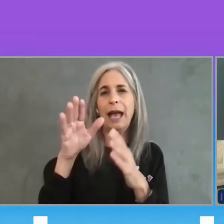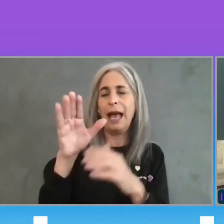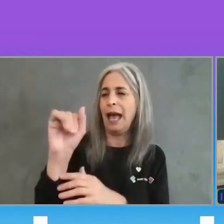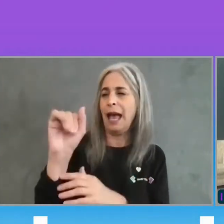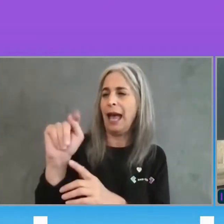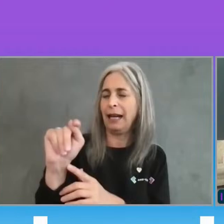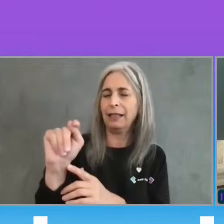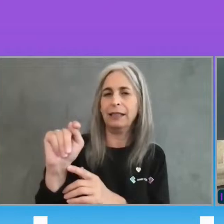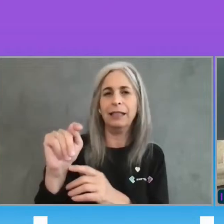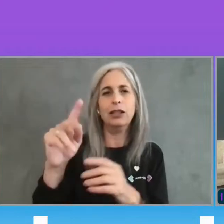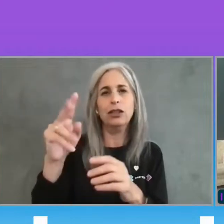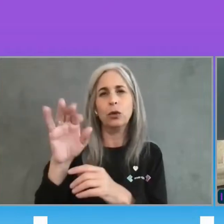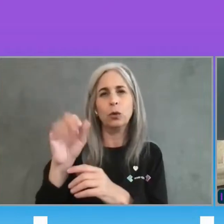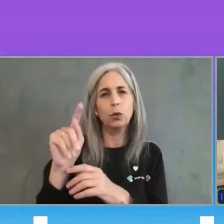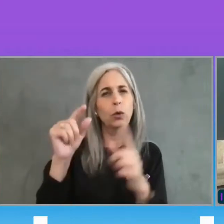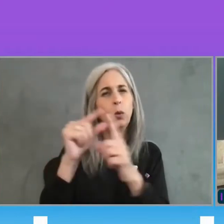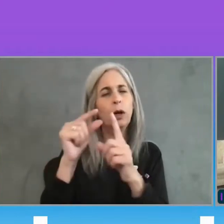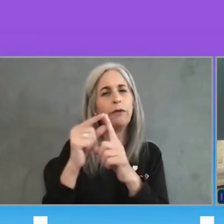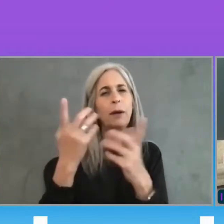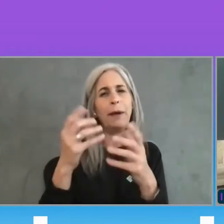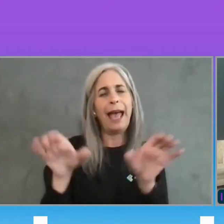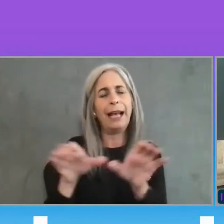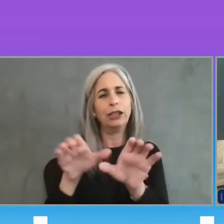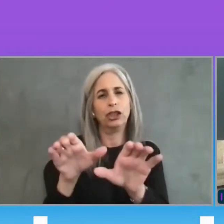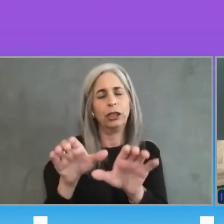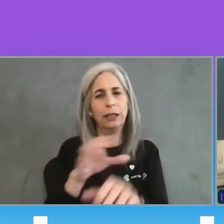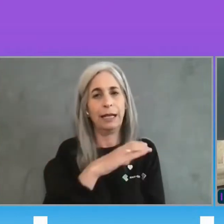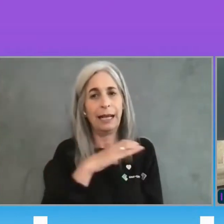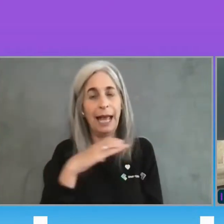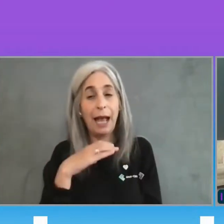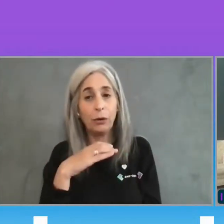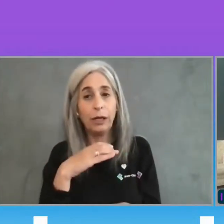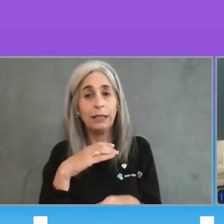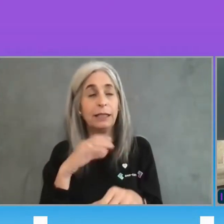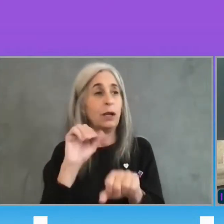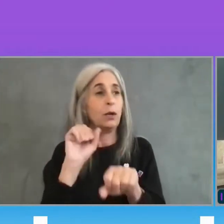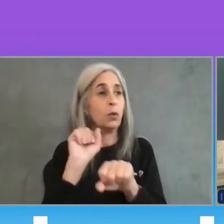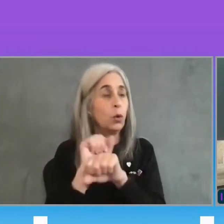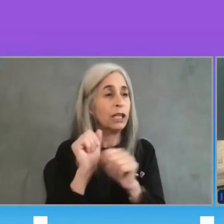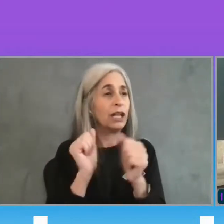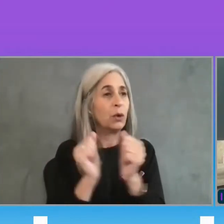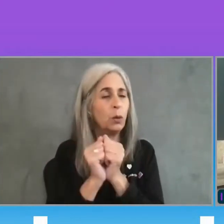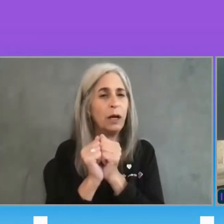true progress comes from working